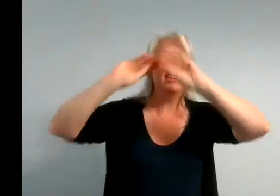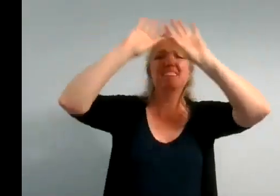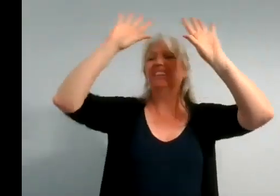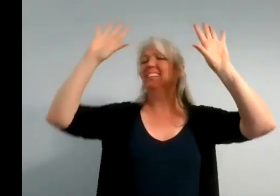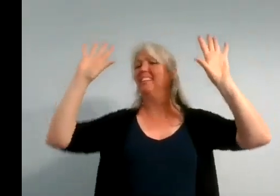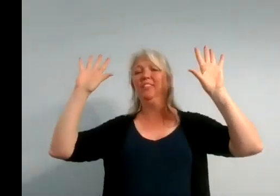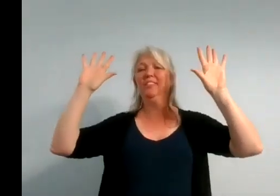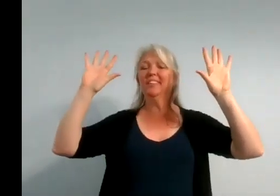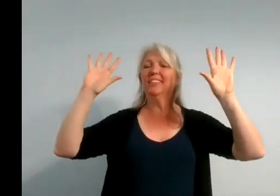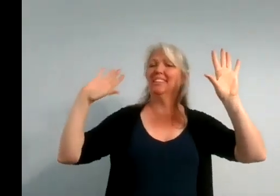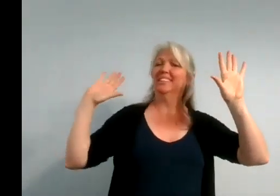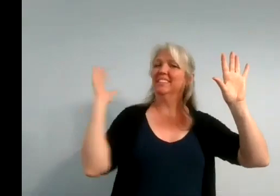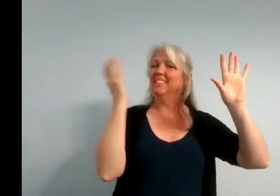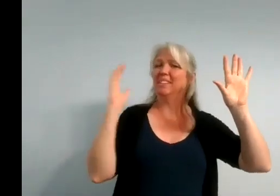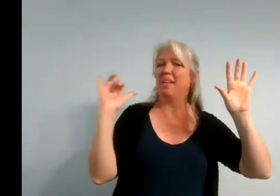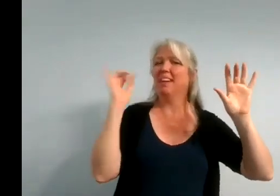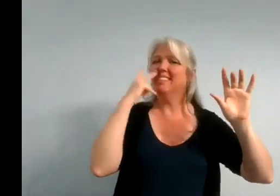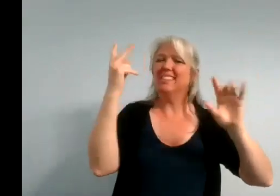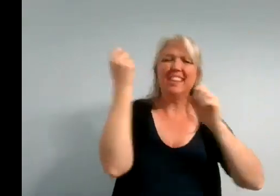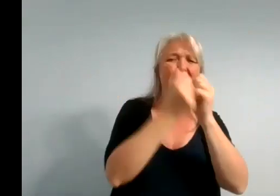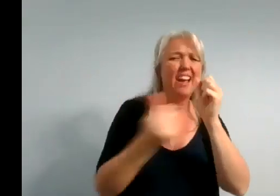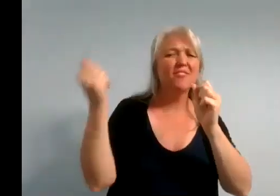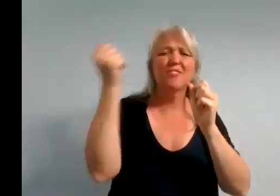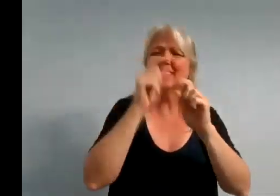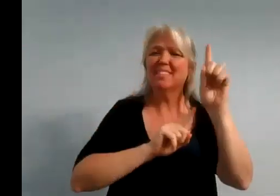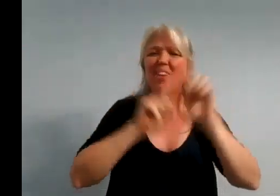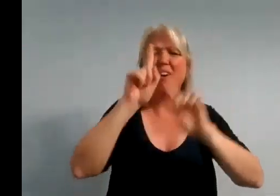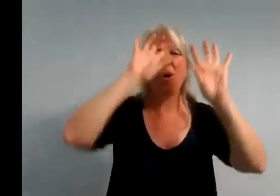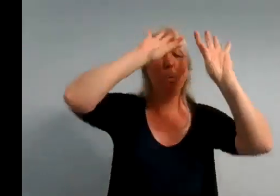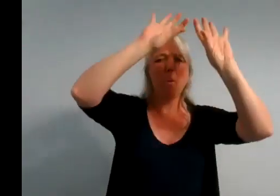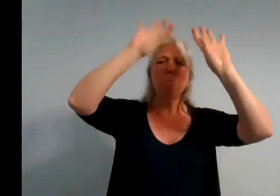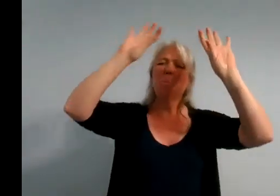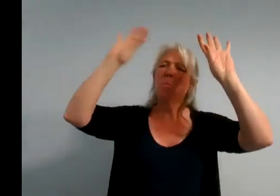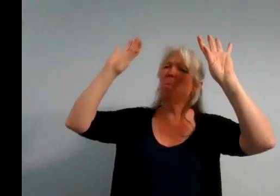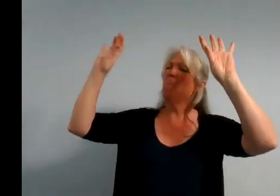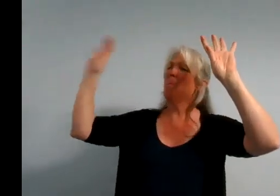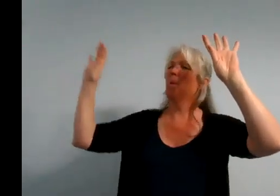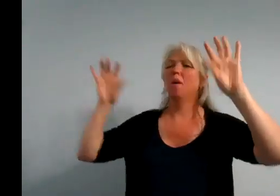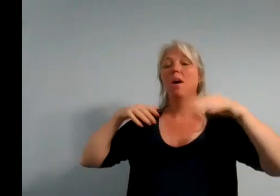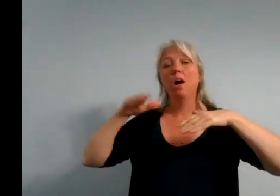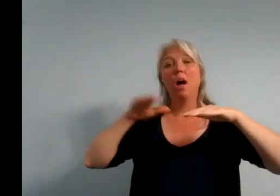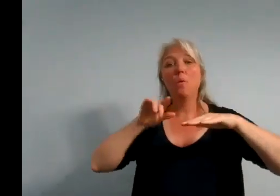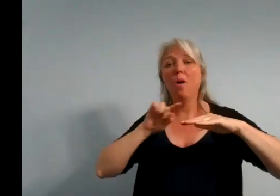like I could see every star ever made. I walked all the way to the back of Gloria Dump’s yard.